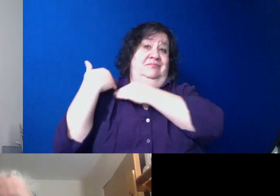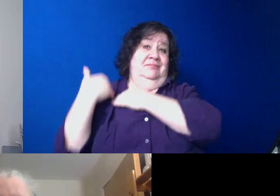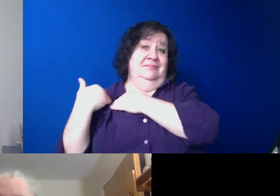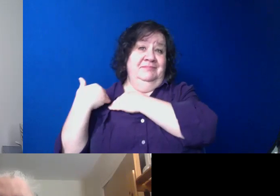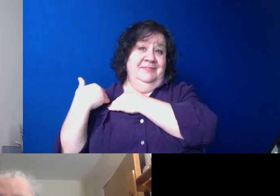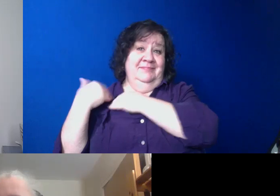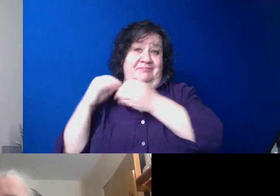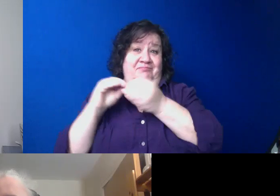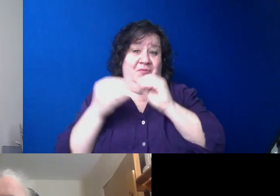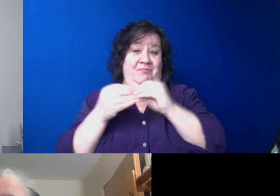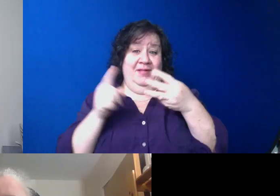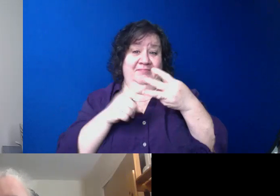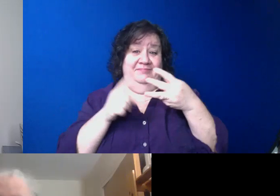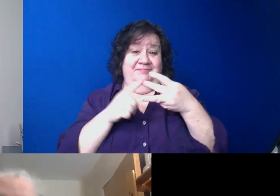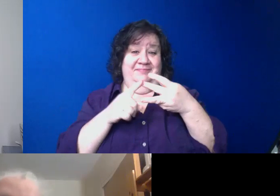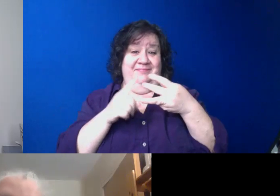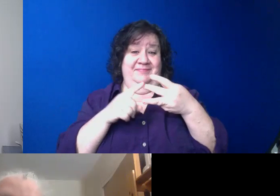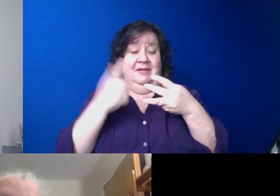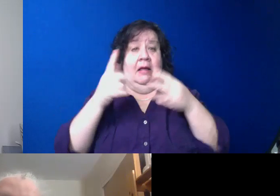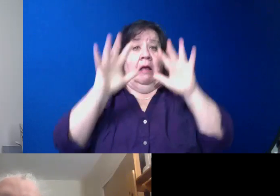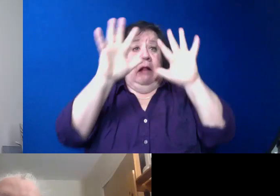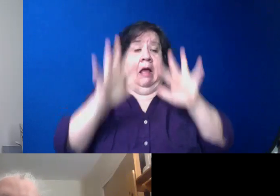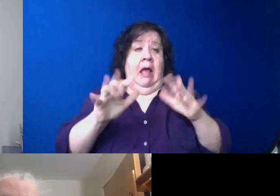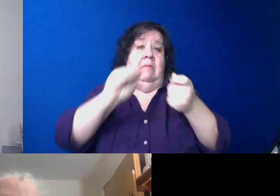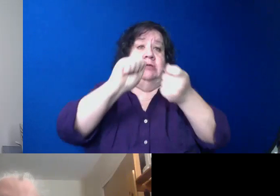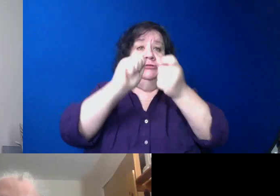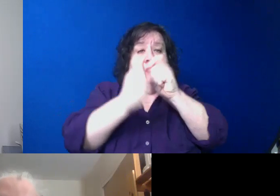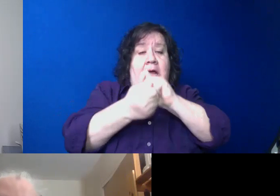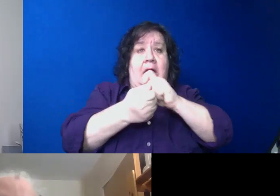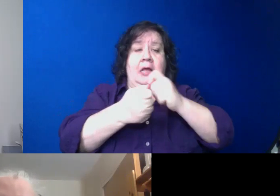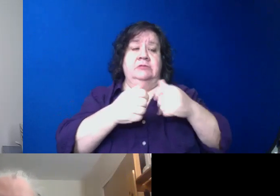really needs to be inclusive of persons with disabilities we know this from you know article